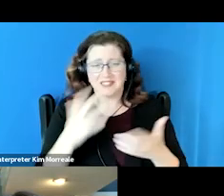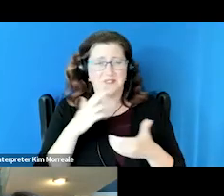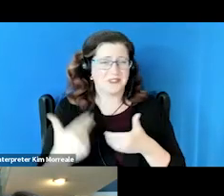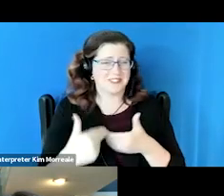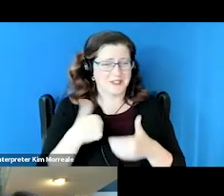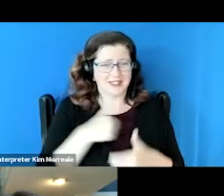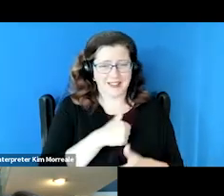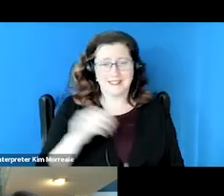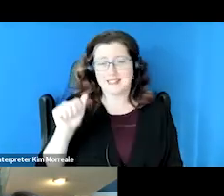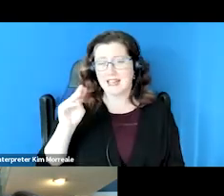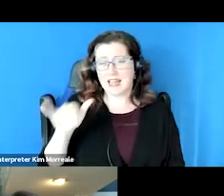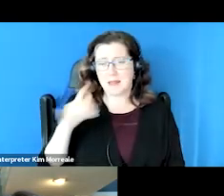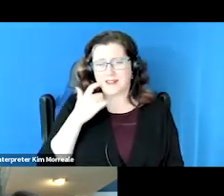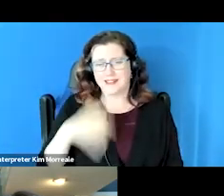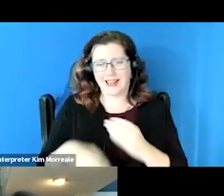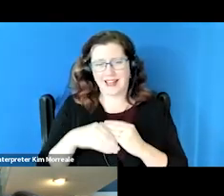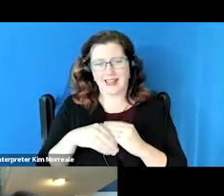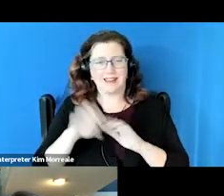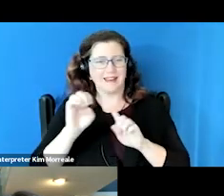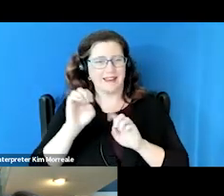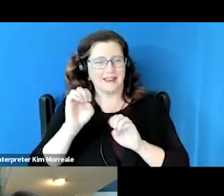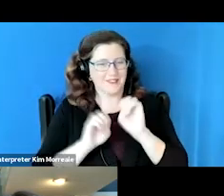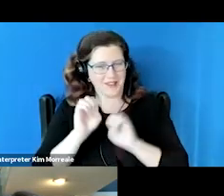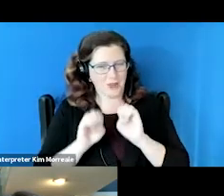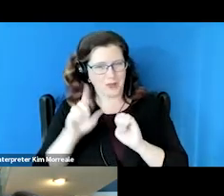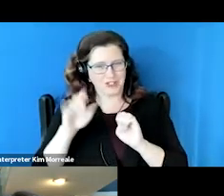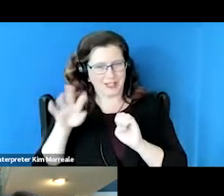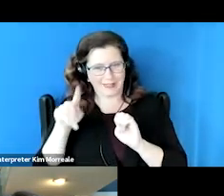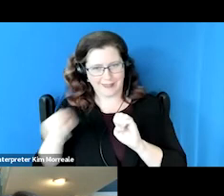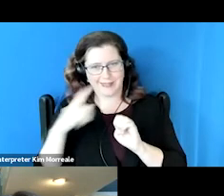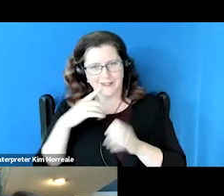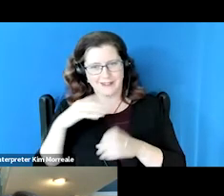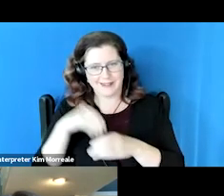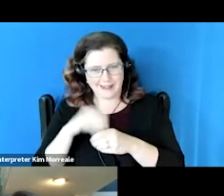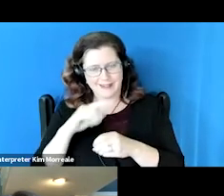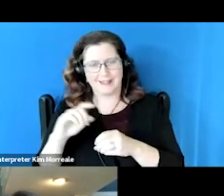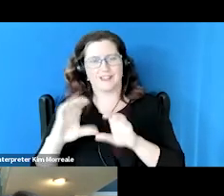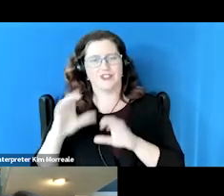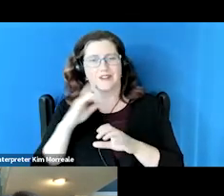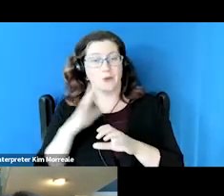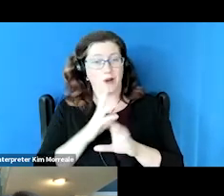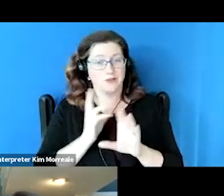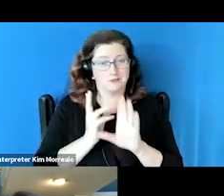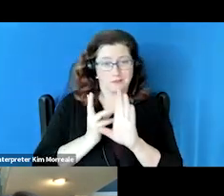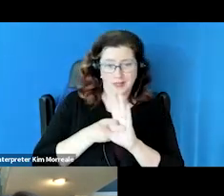Amy's added the evaluation link in the chat. If you'd like a certificate of participation, we appreciate you.